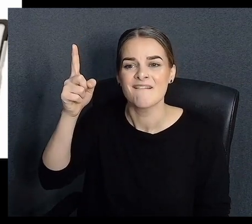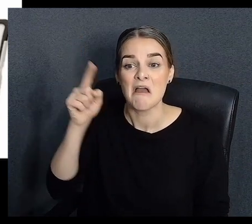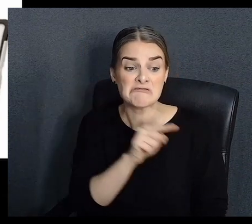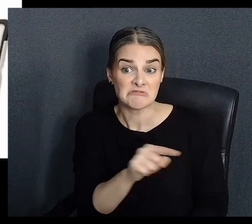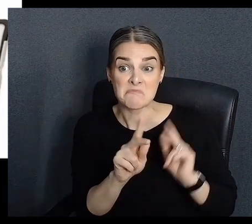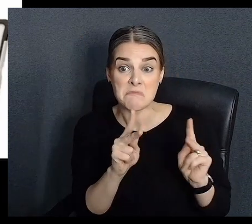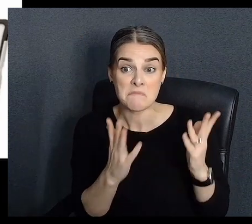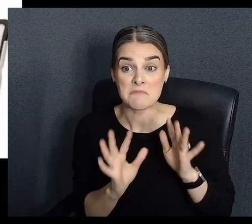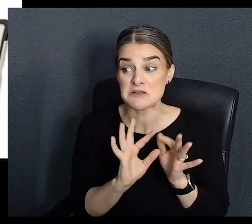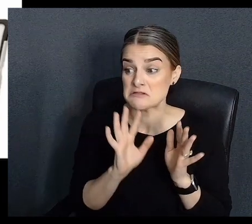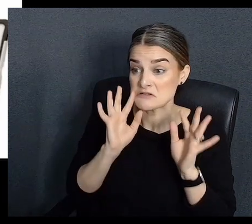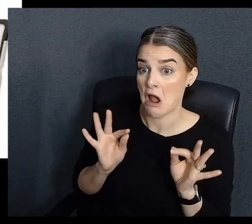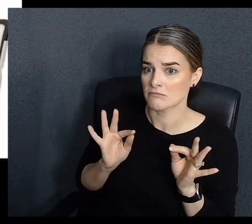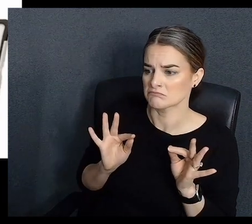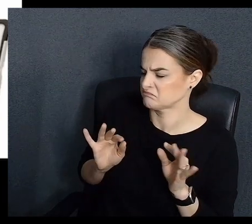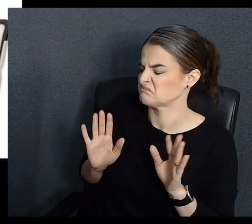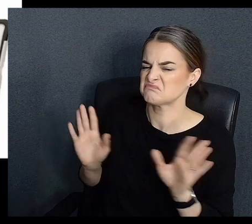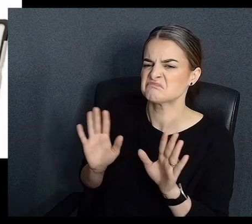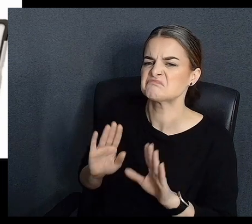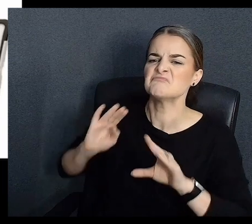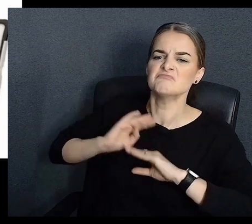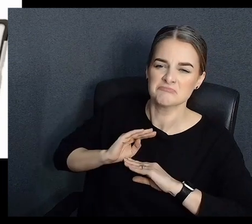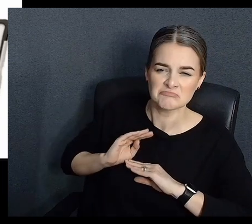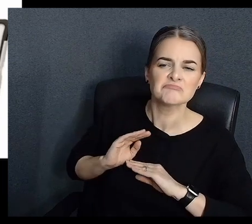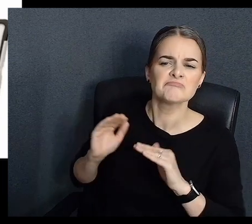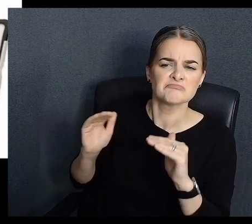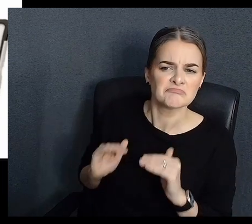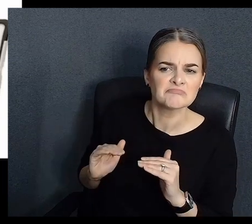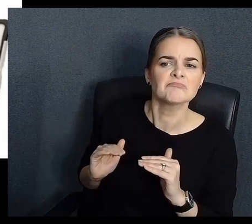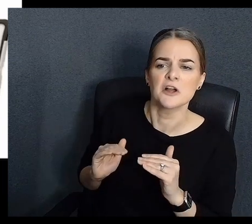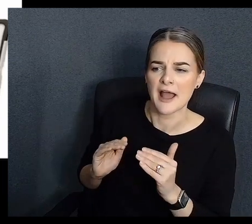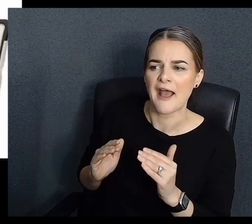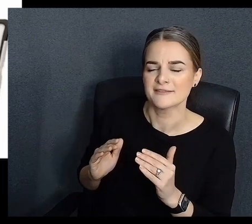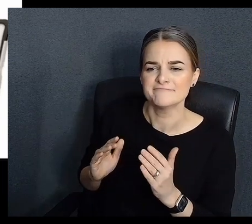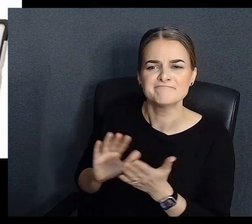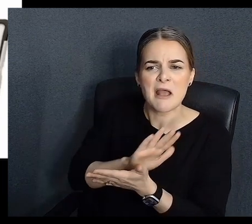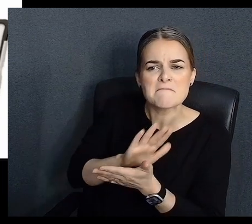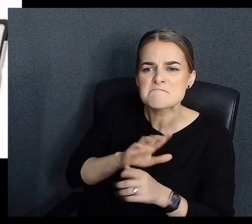with a light tech, paper based AAC, and that's OK. One's not inherently better than the other.